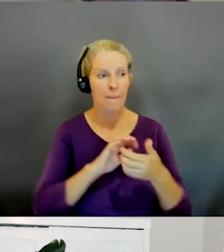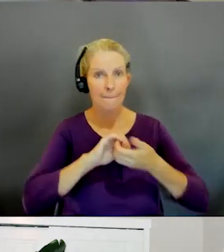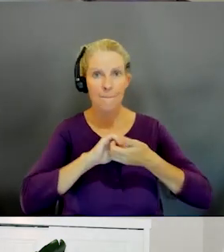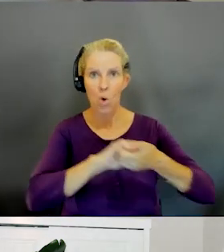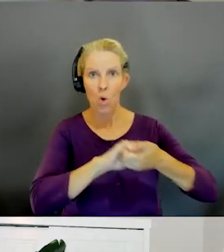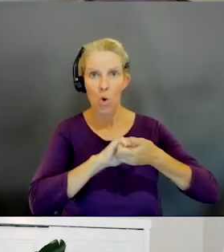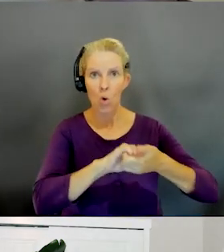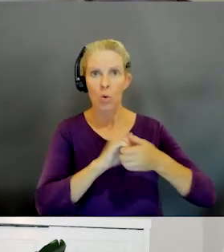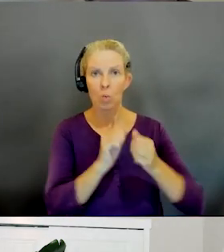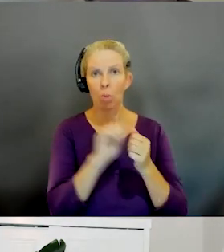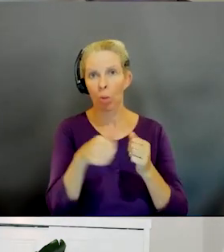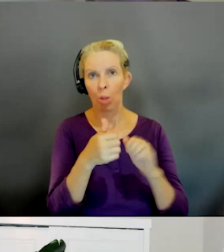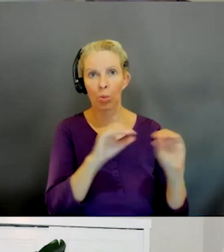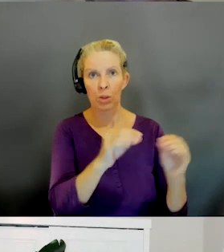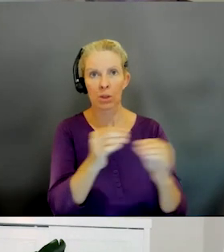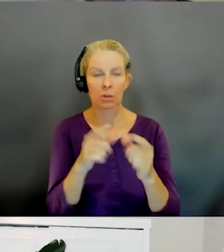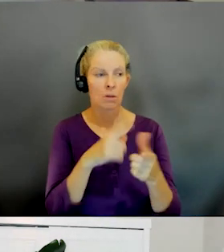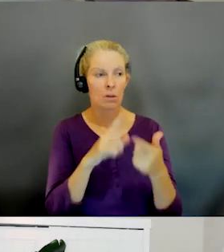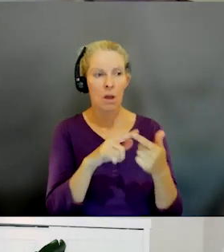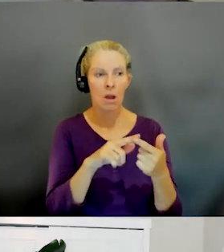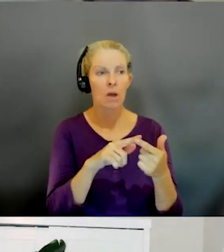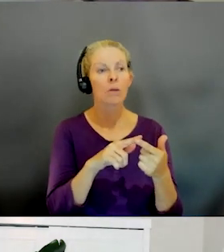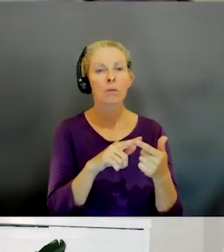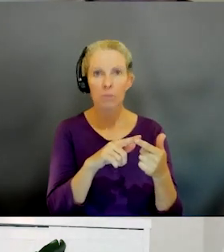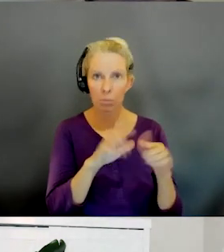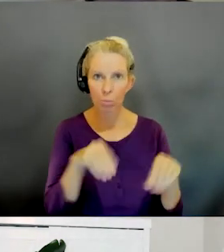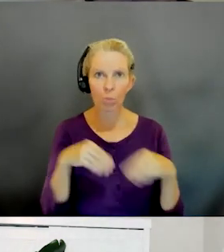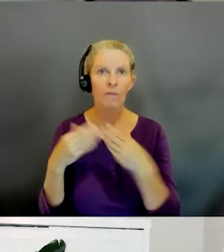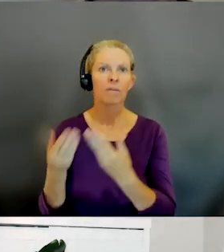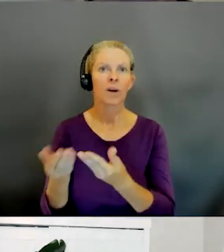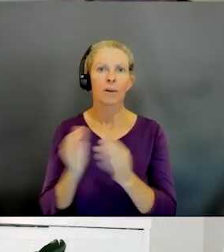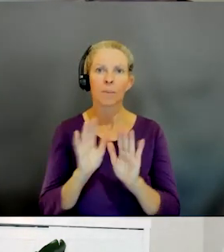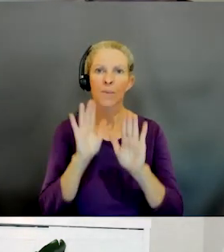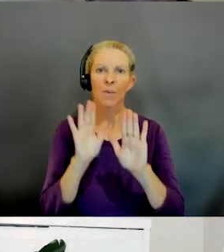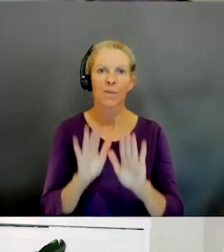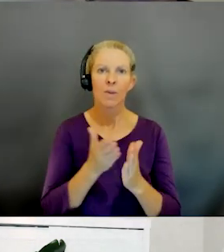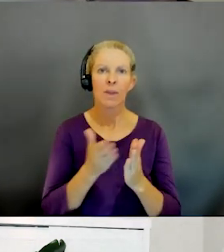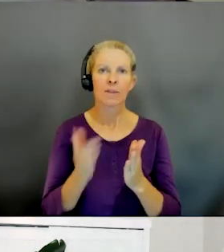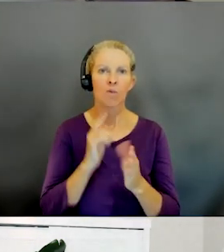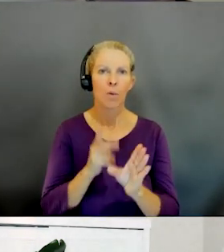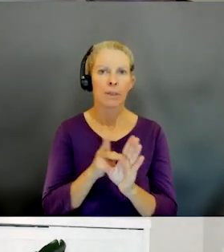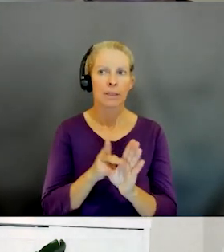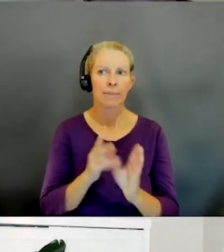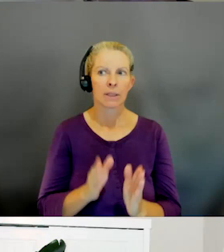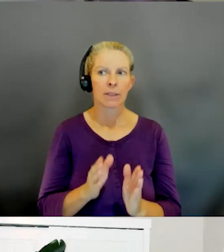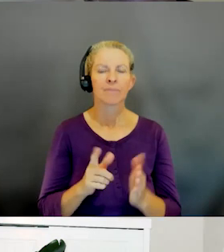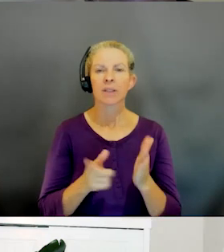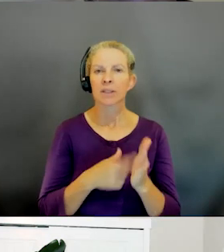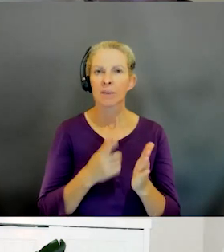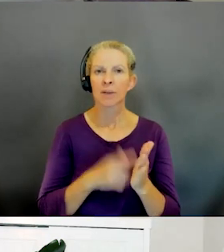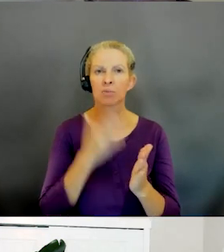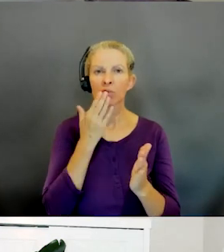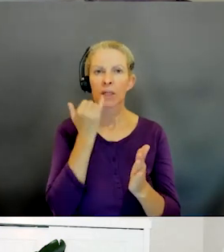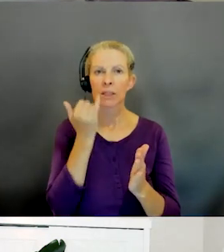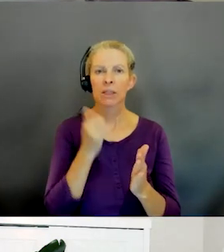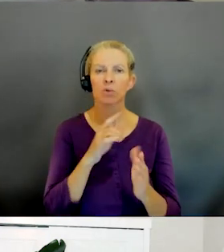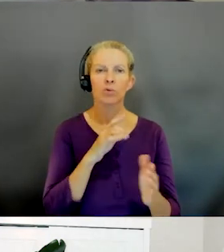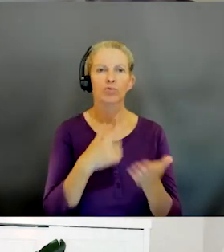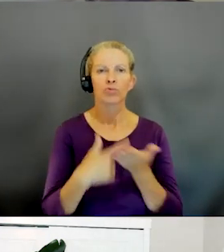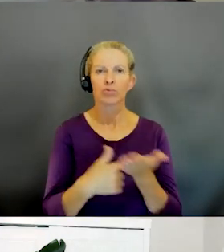other organizations. So sometimes, it's helpful to talk with organizations in your area and see,